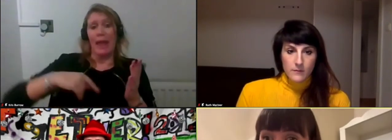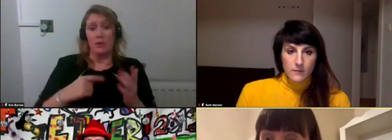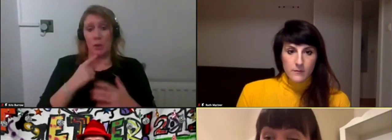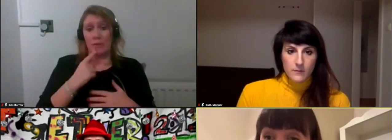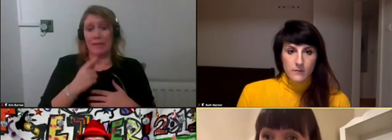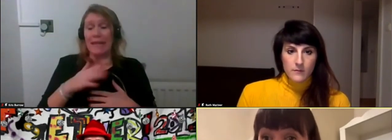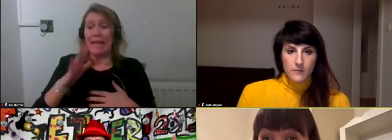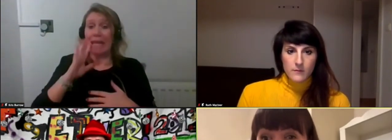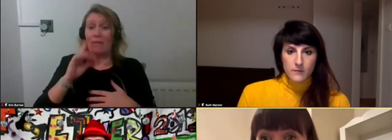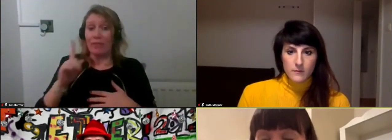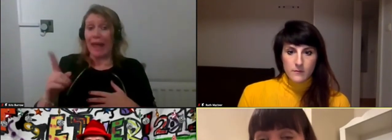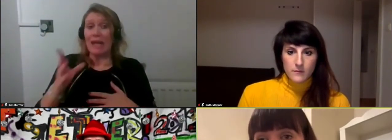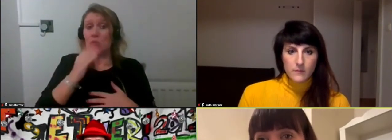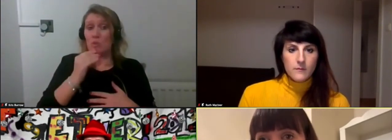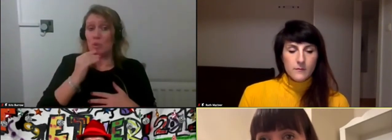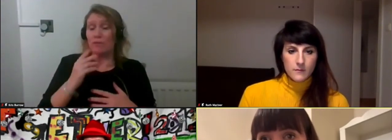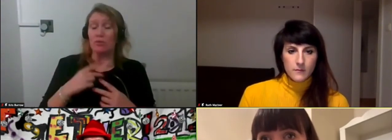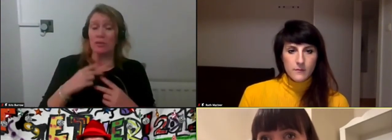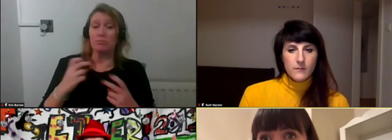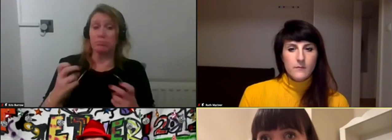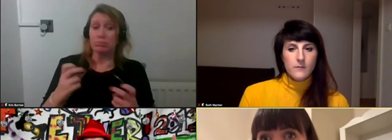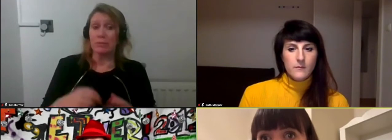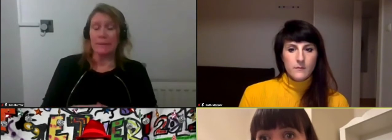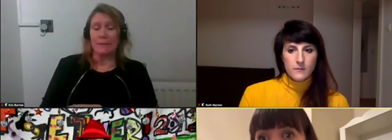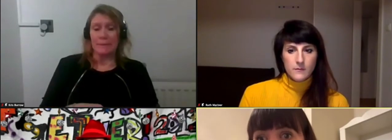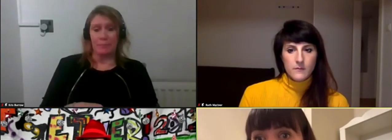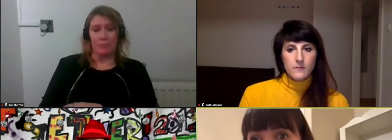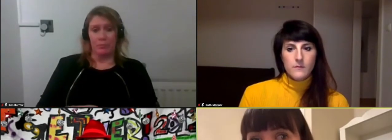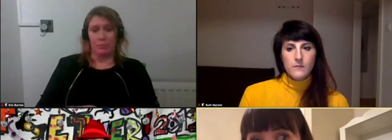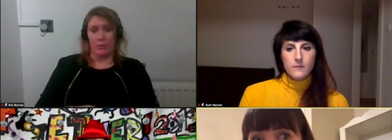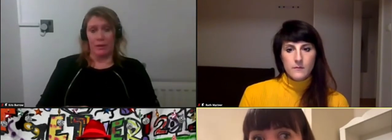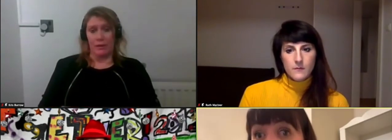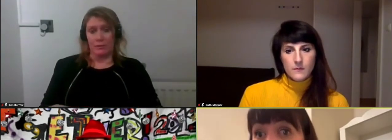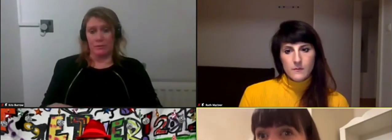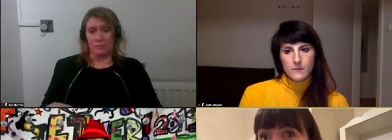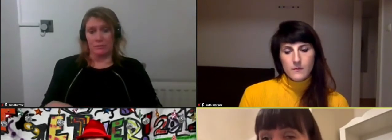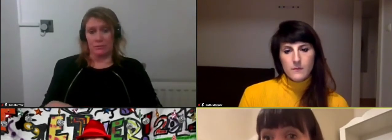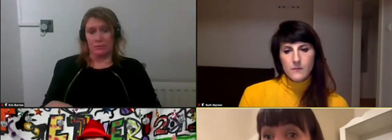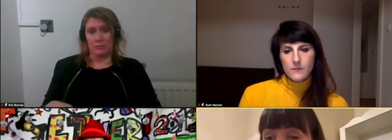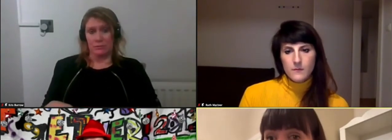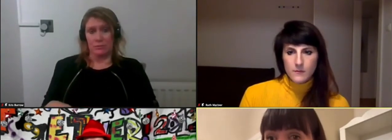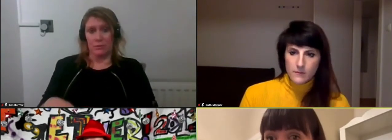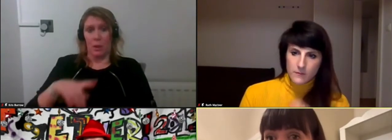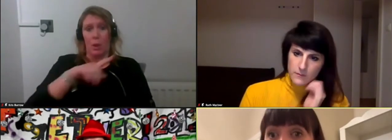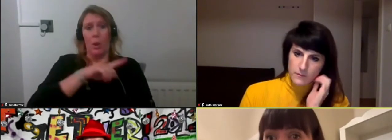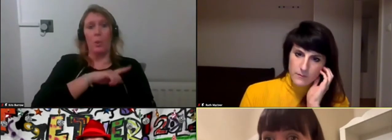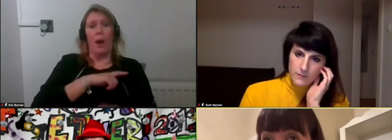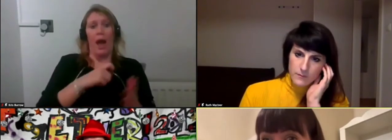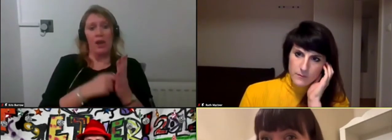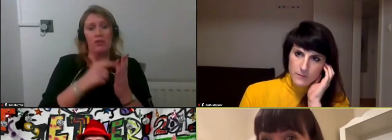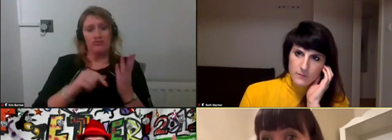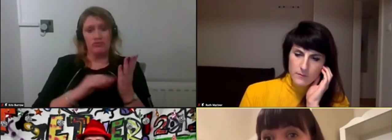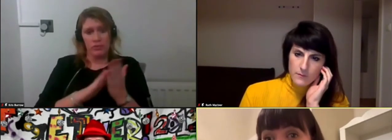and interesting for us to hear because, yeah, again it's something that Ruth and I particularly are learning and have learnt